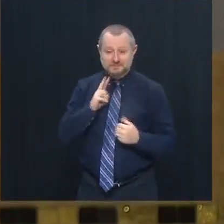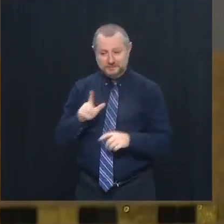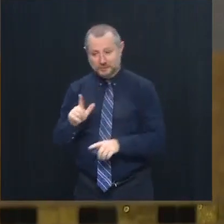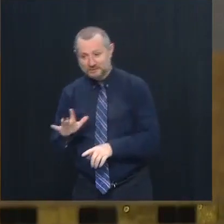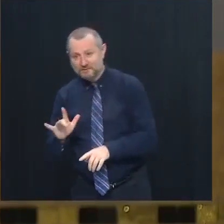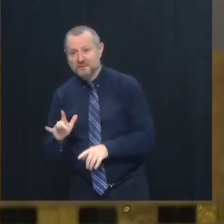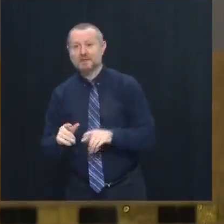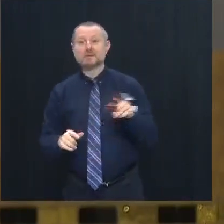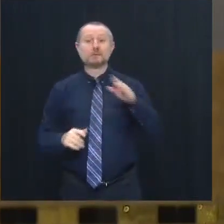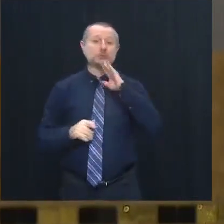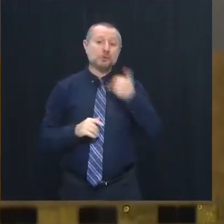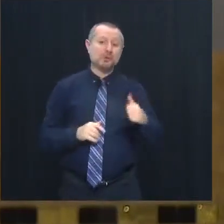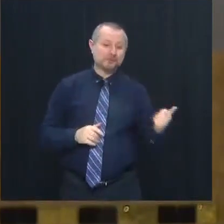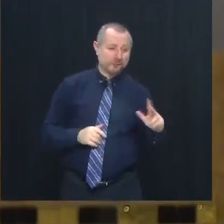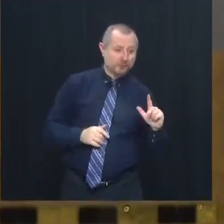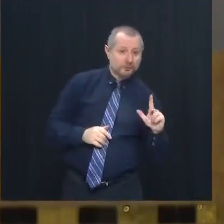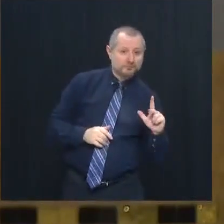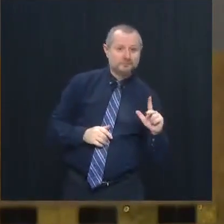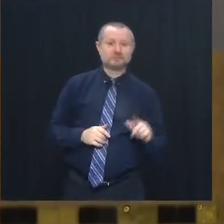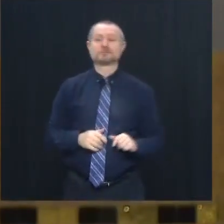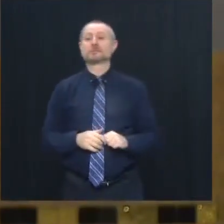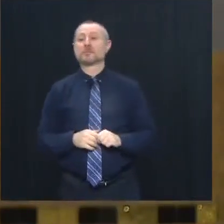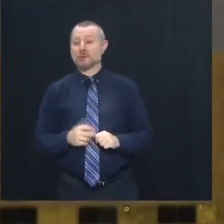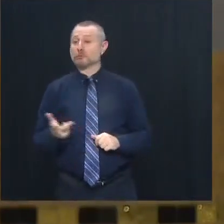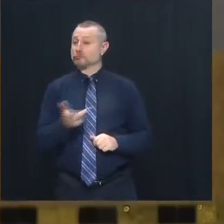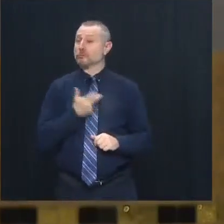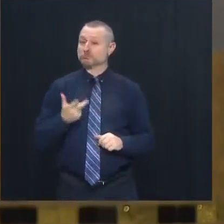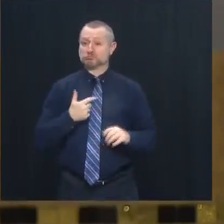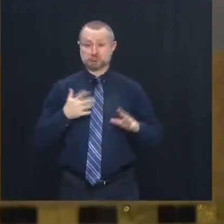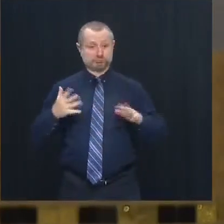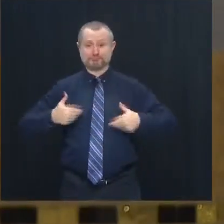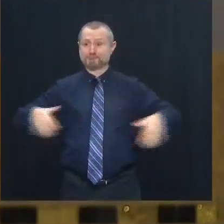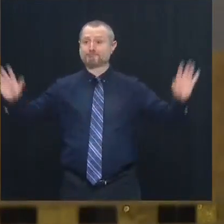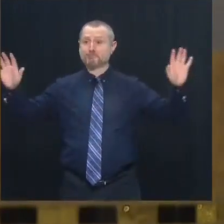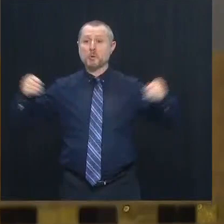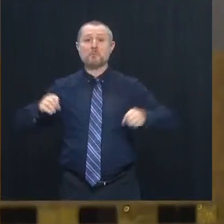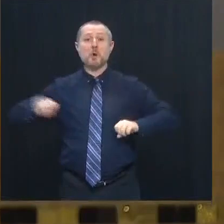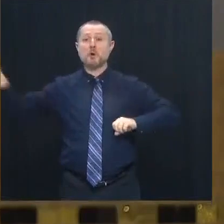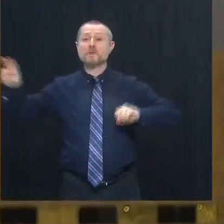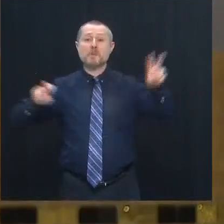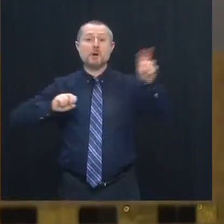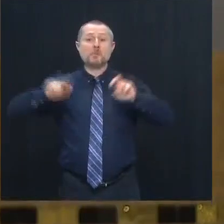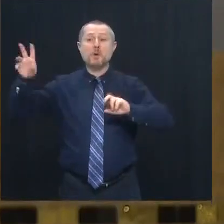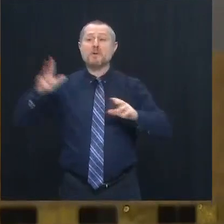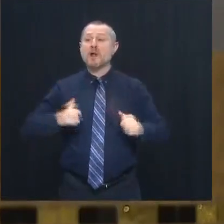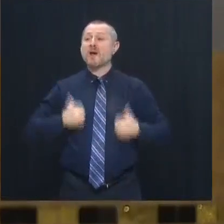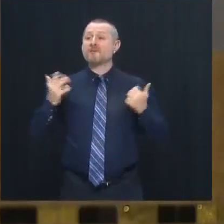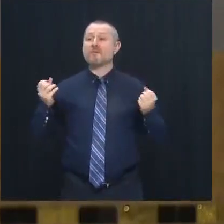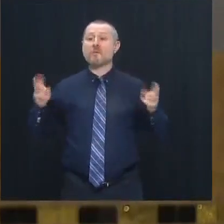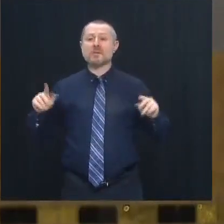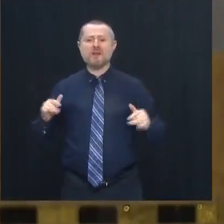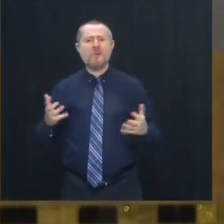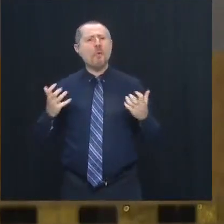DAUGHTERS HOME. THEY'RE 25 AND 25 TWINS AND 23. THREE GIRLS.